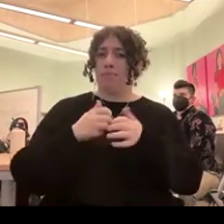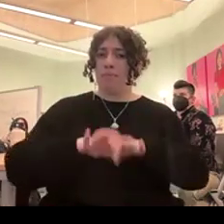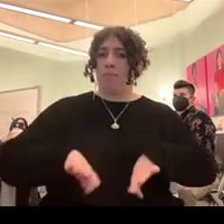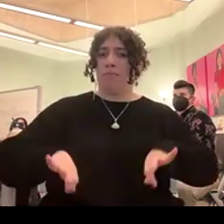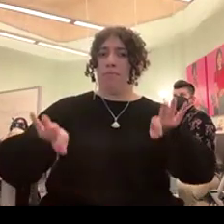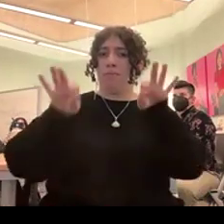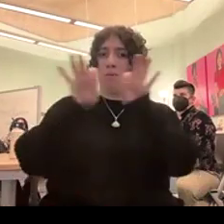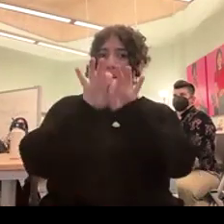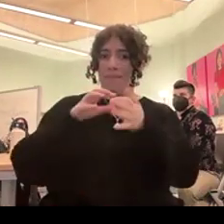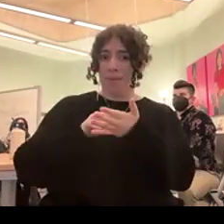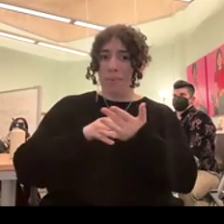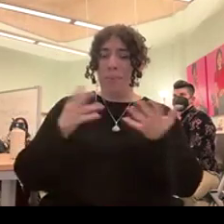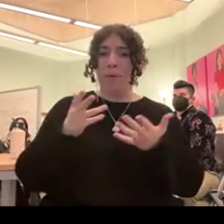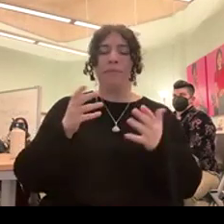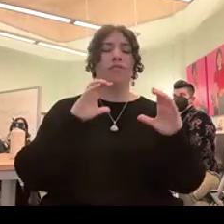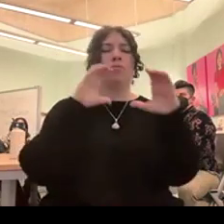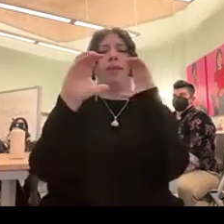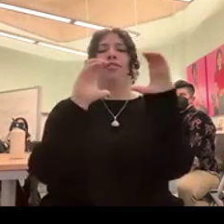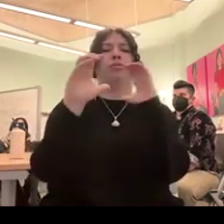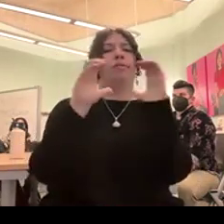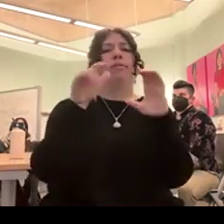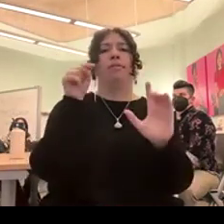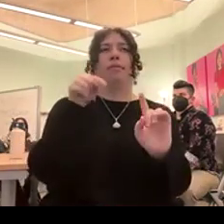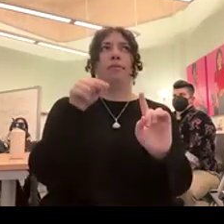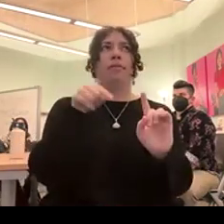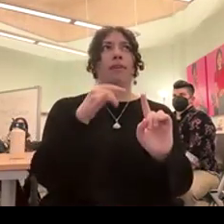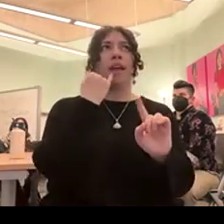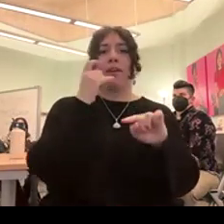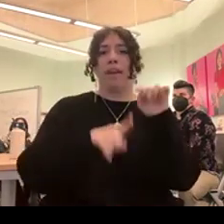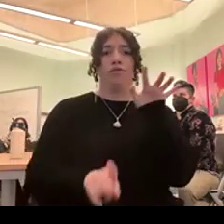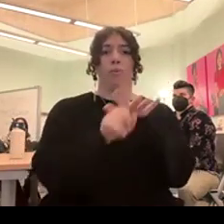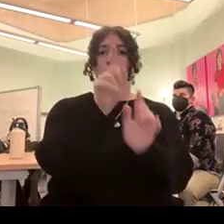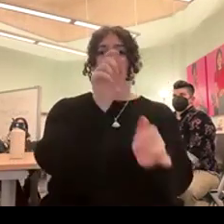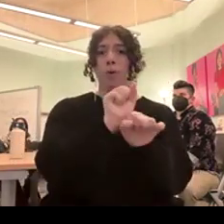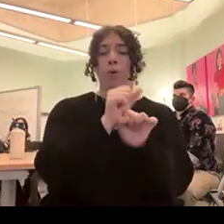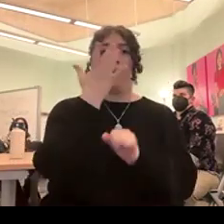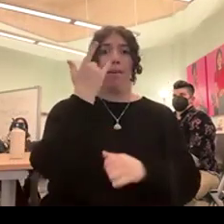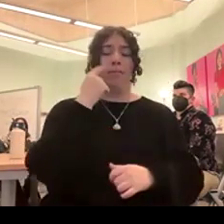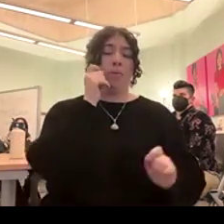the most important thing that I've learned is that communication is the most important thing. Like,